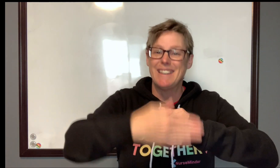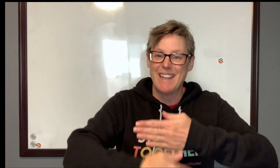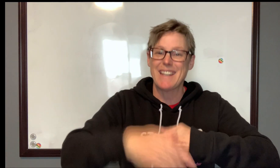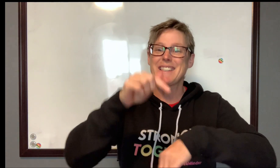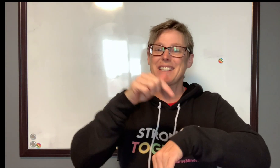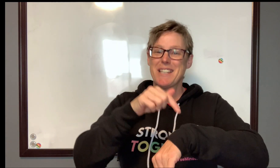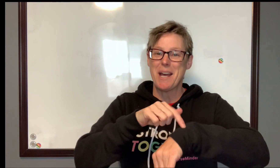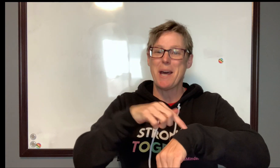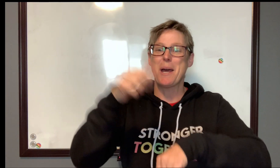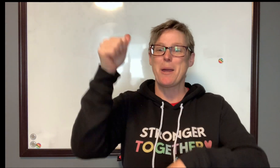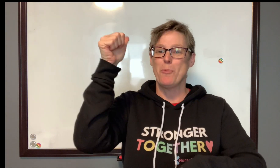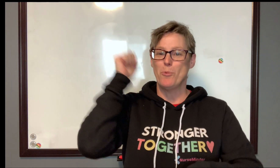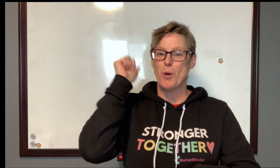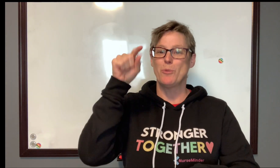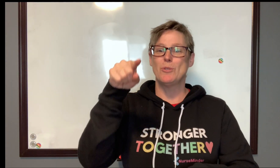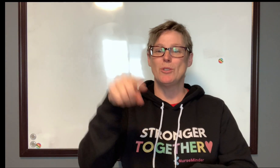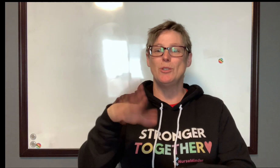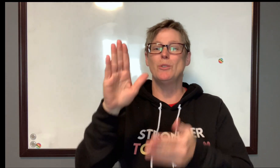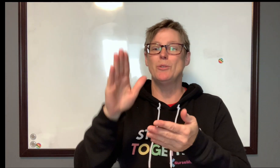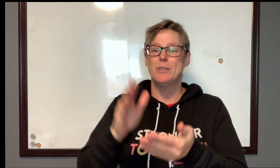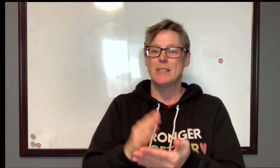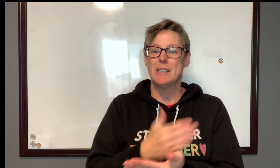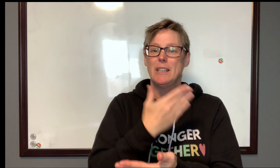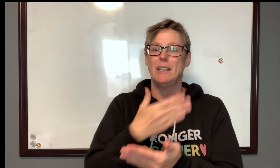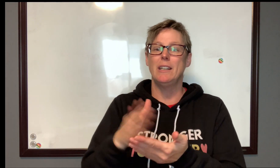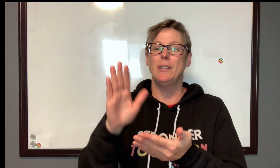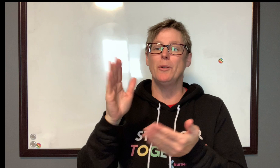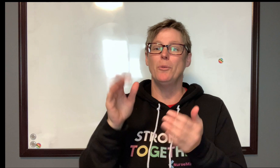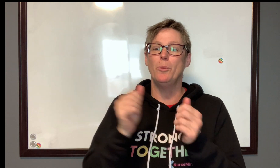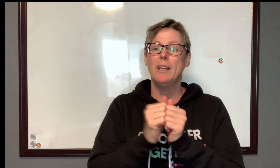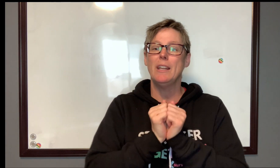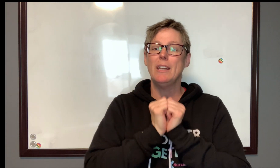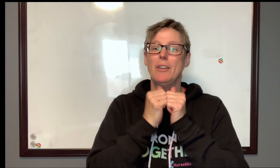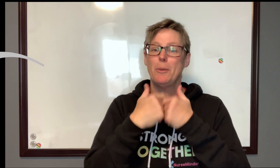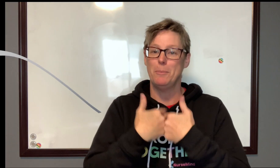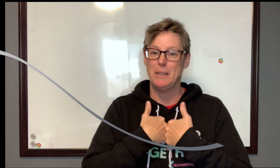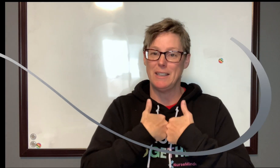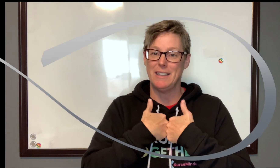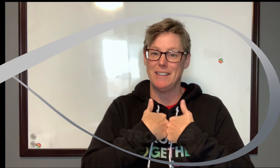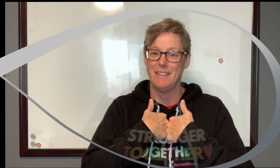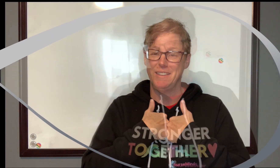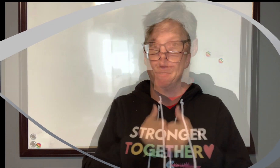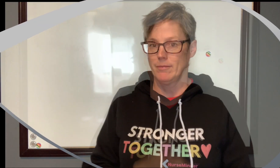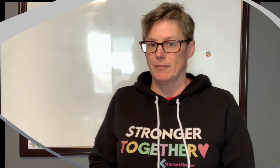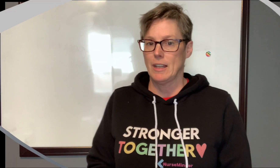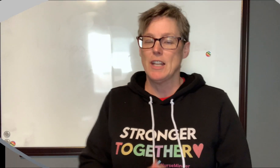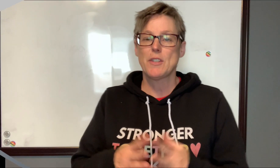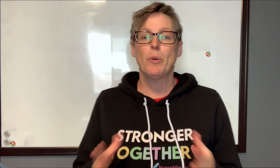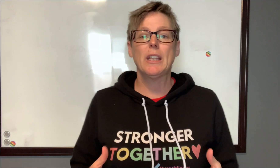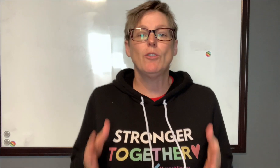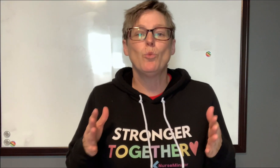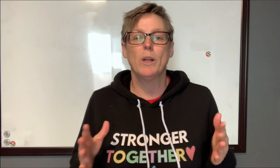next time won't you sing